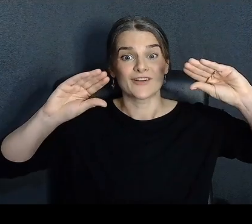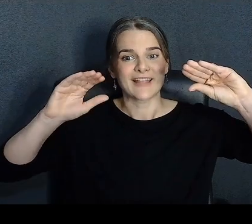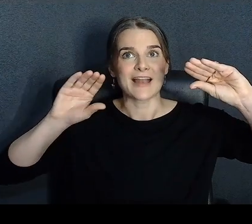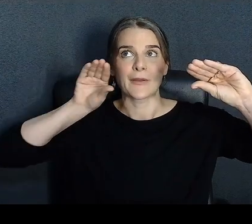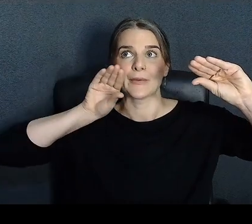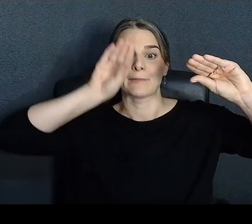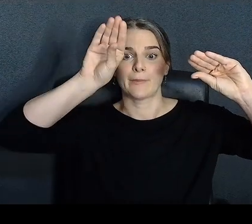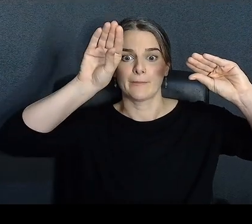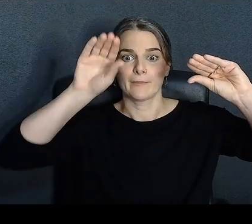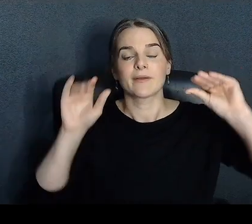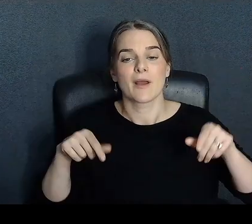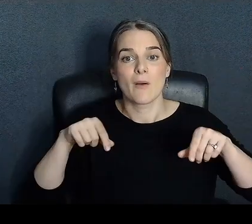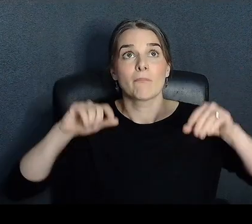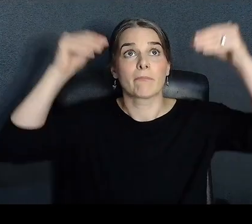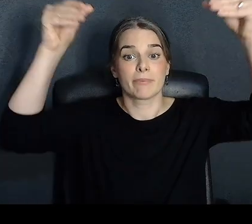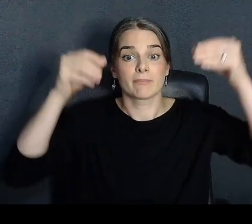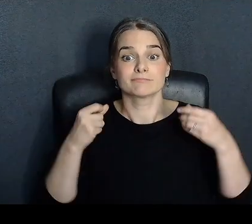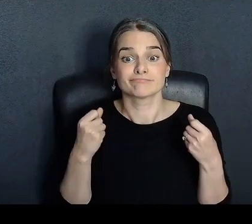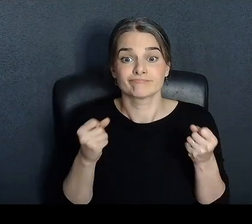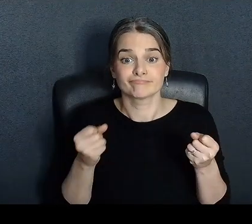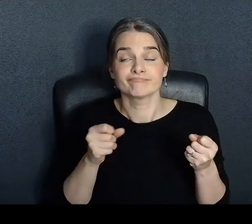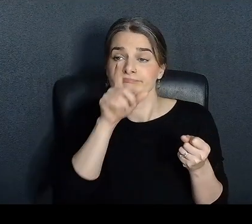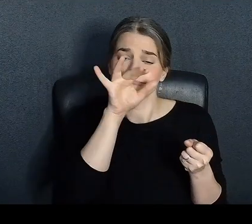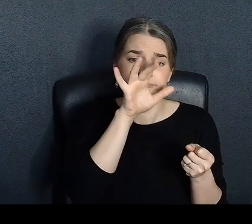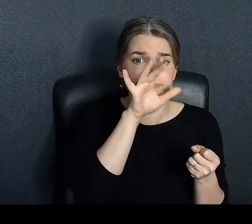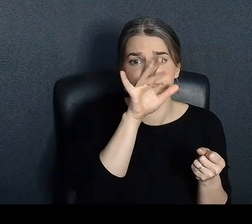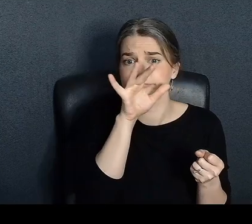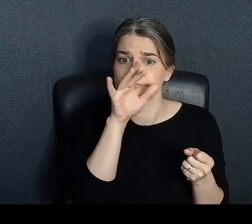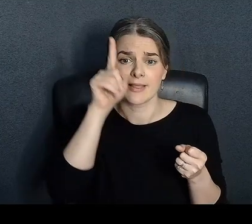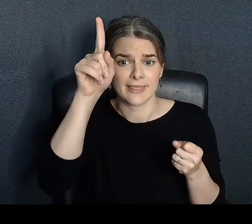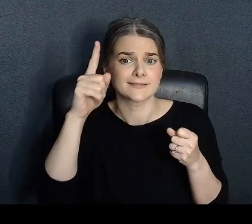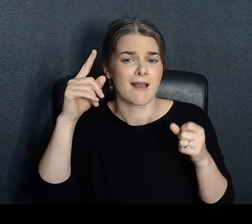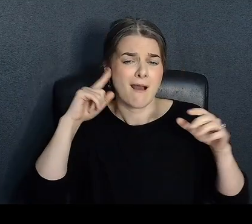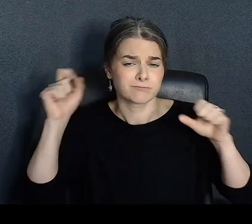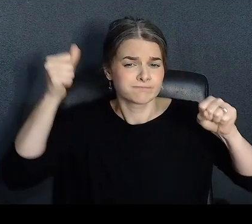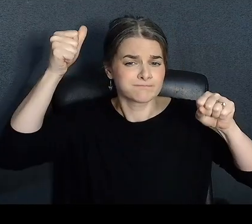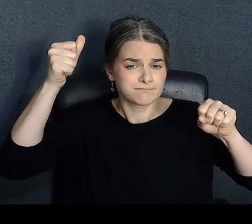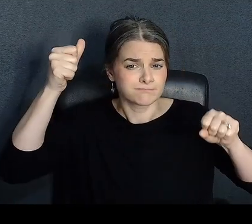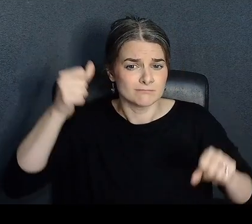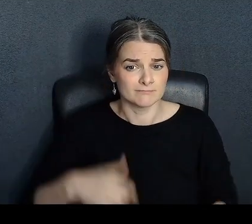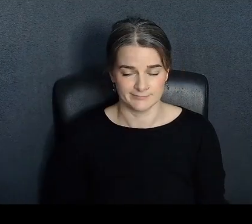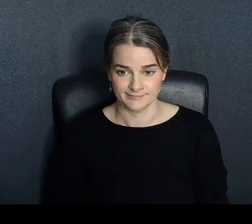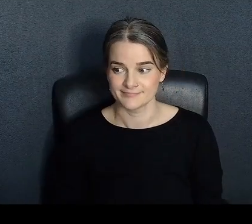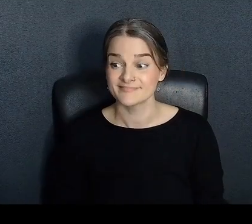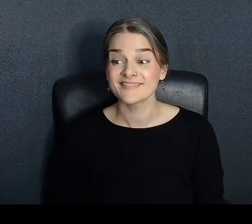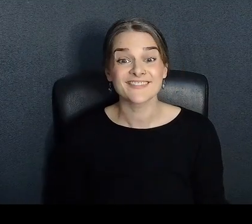And we're going to go right over to our caption telephones. I'm going to go to the middle one that says, "hi, grandma,